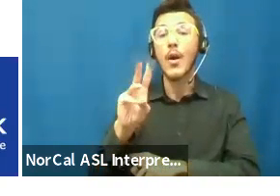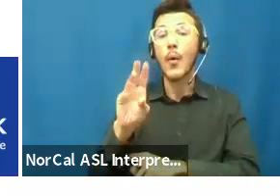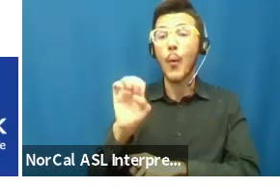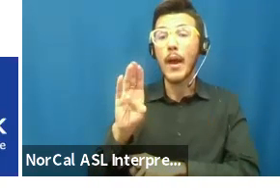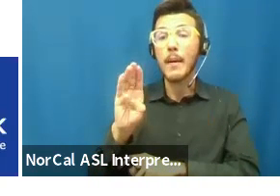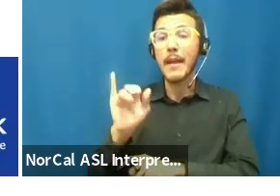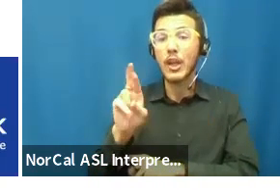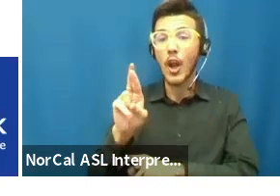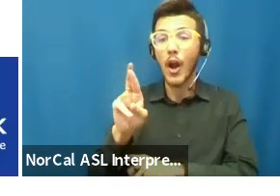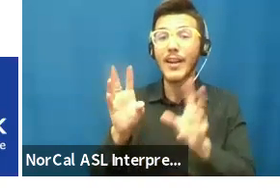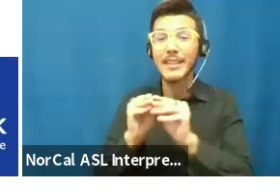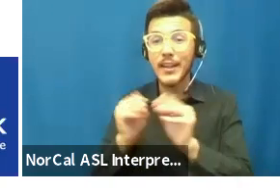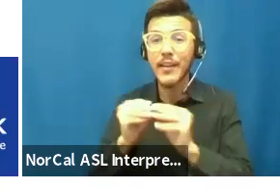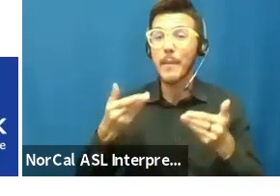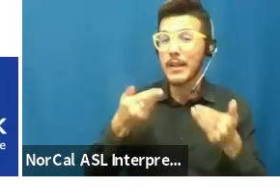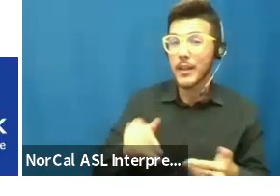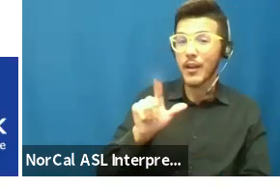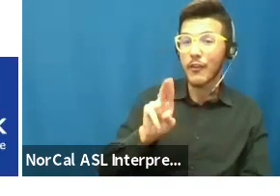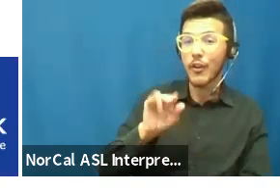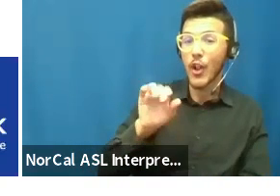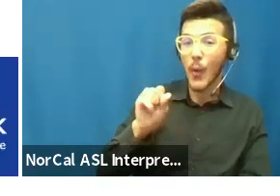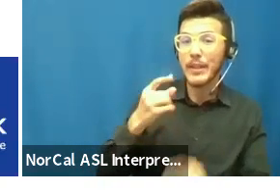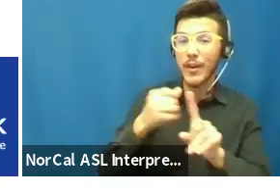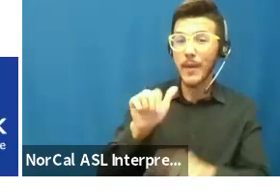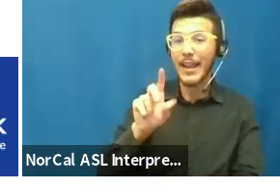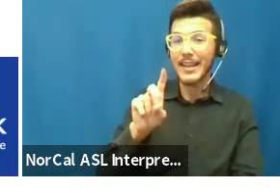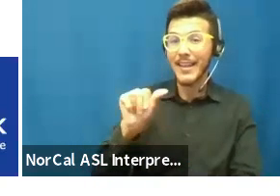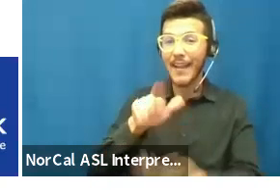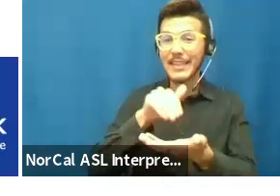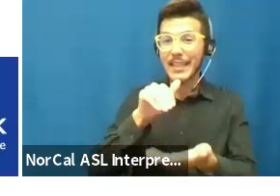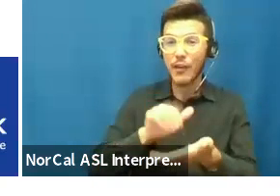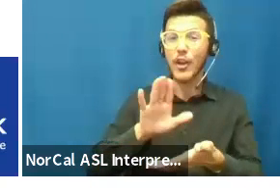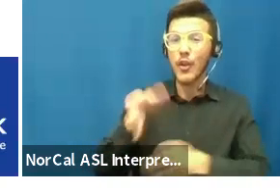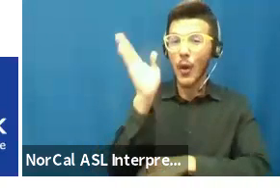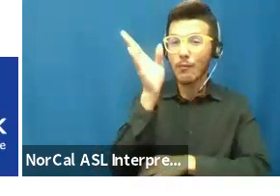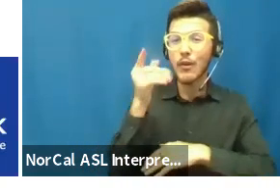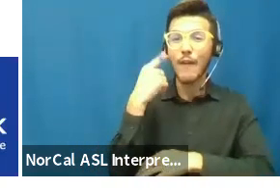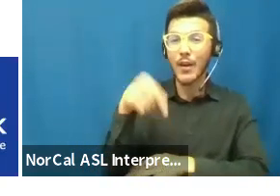I'm Lewis Kraus from the Pacific ADA Center, your moderator for this series. This series of